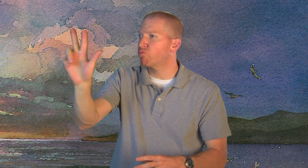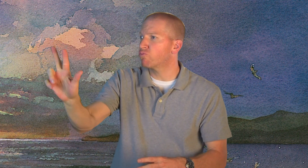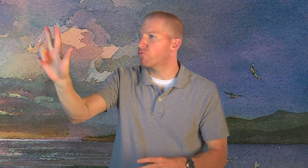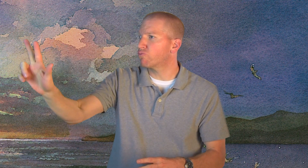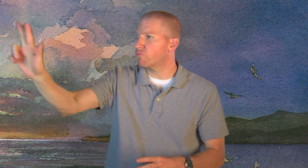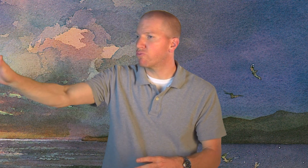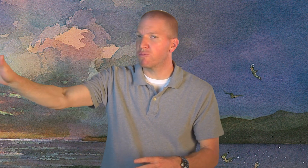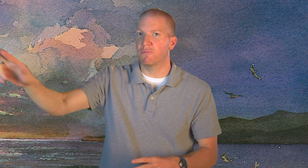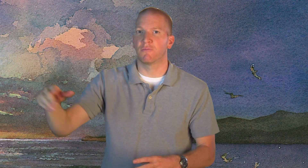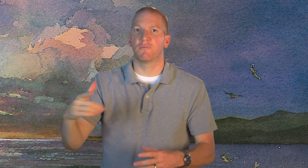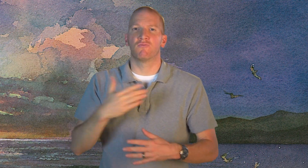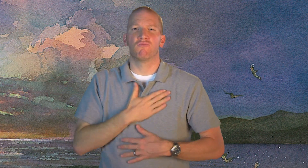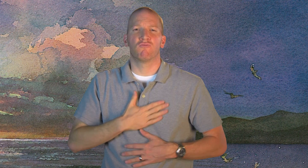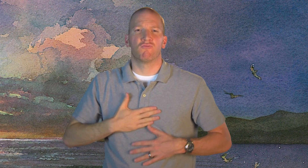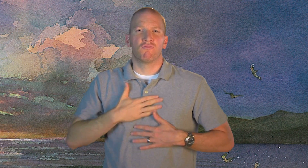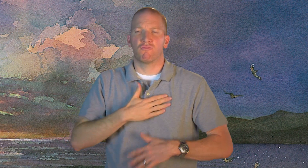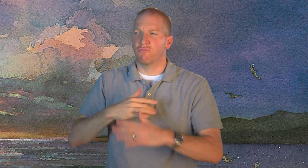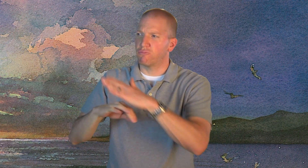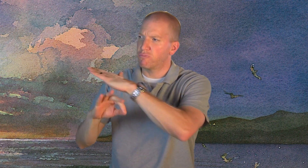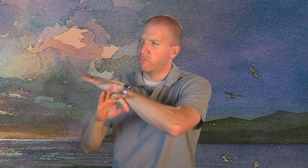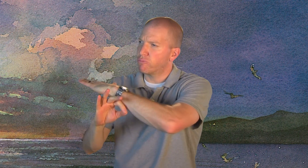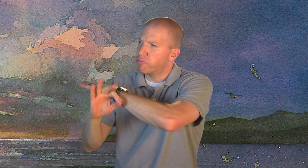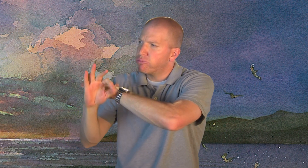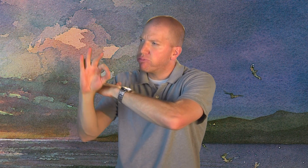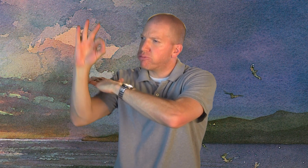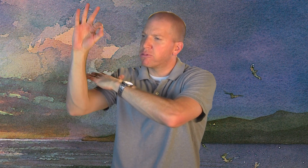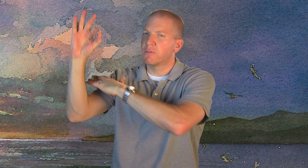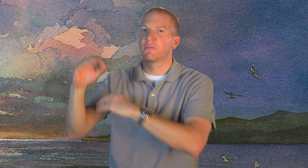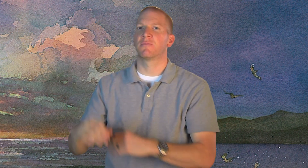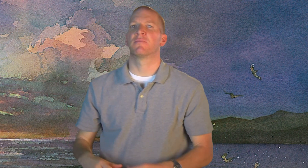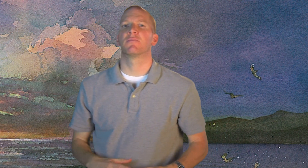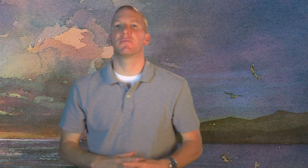Maybe you would like to go watch a sunrise with your parents.